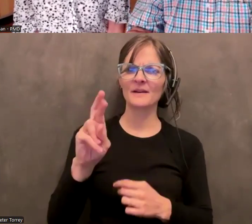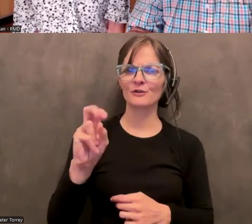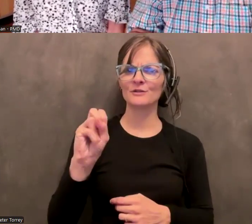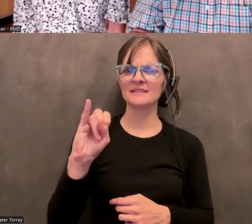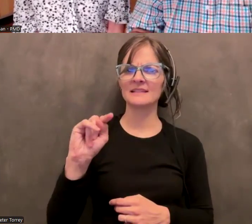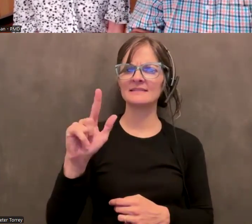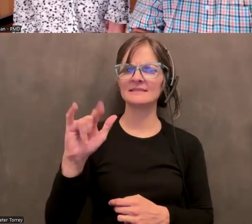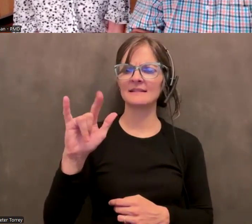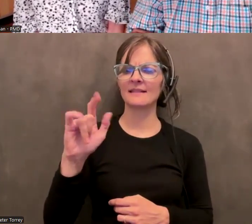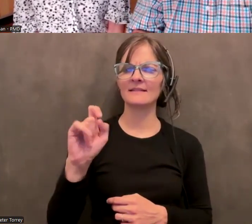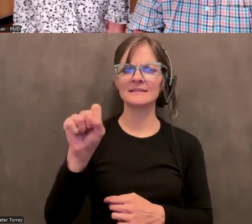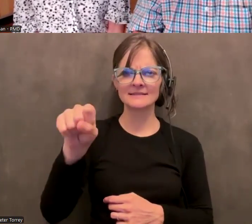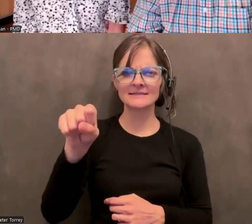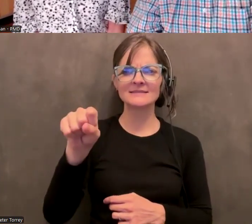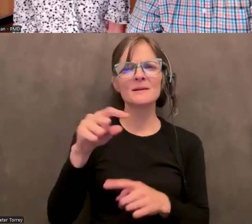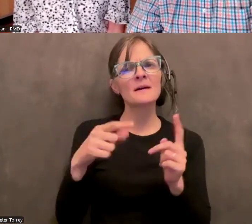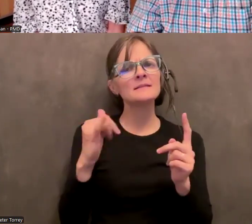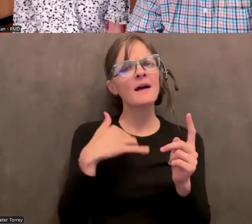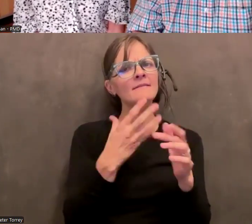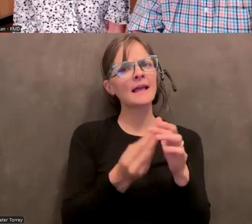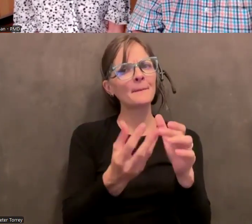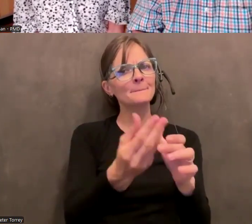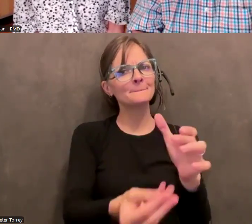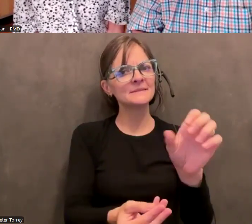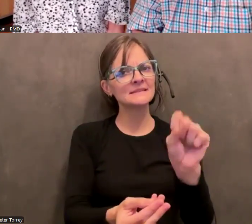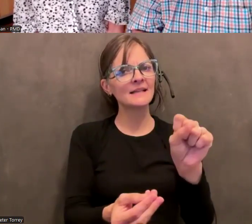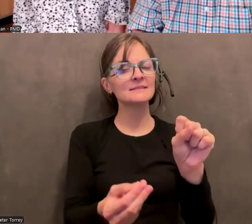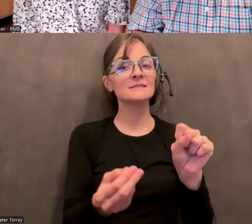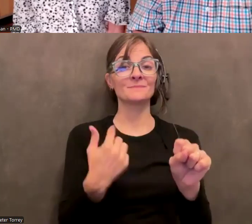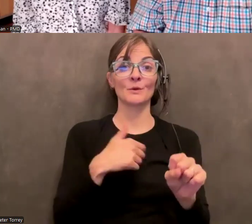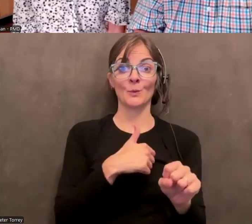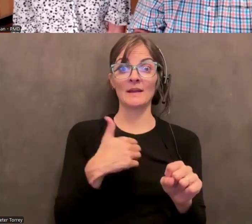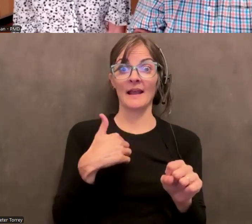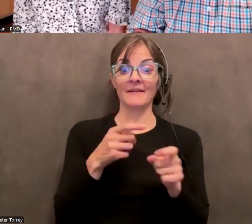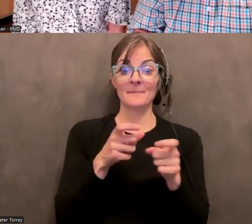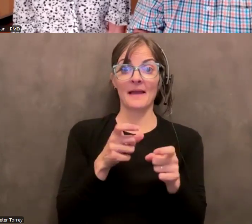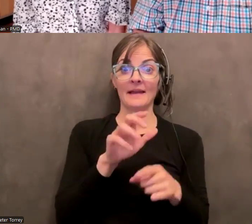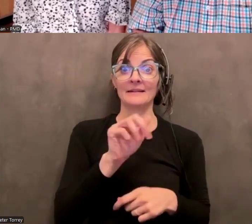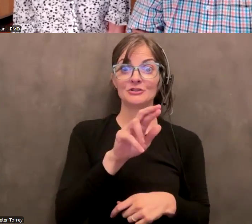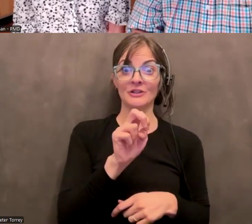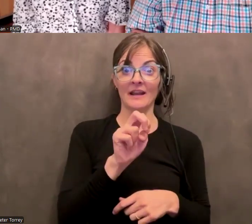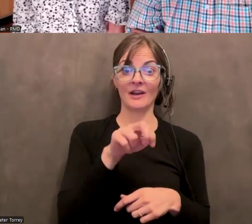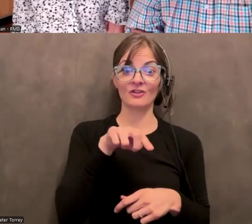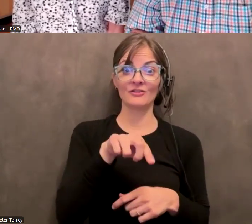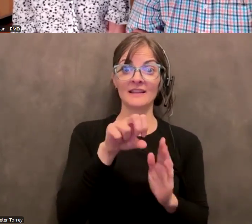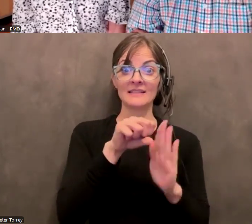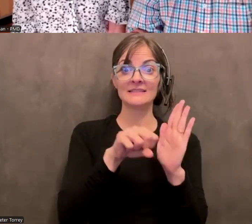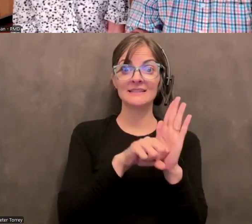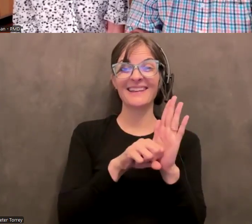So we have managed care in our state and providers are struggling with mental health and people with intellectual and developmental disability.